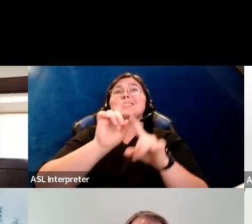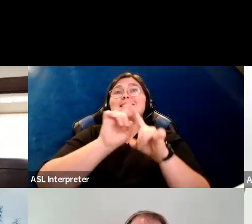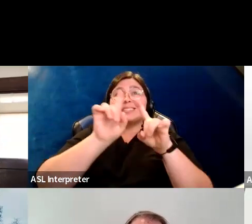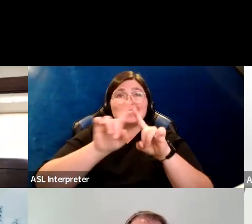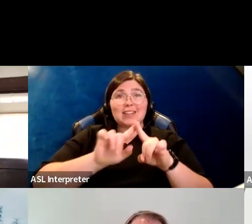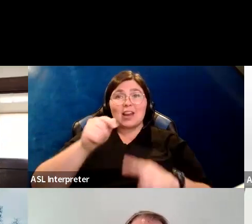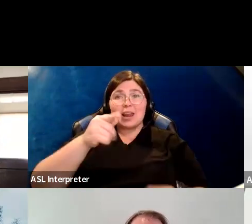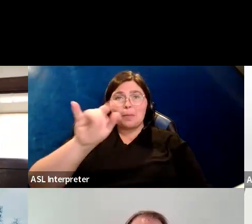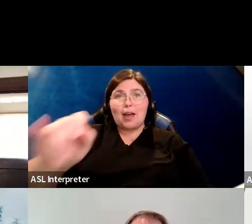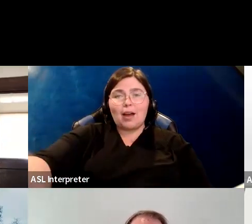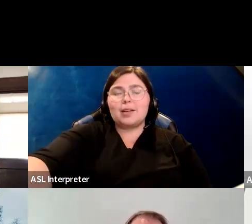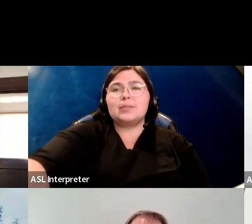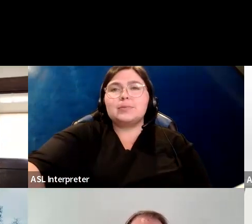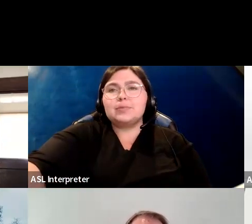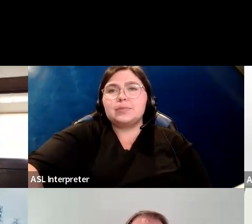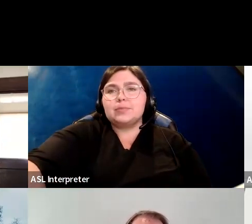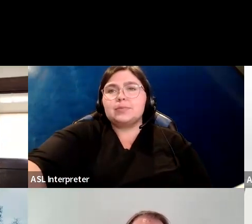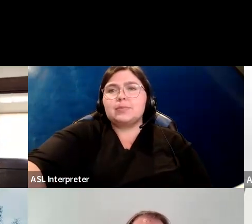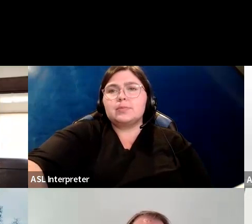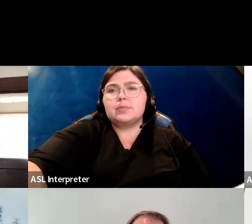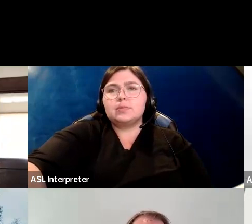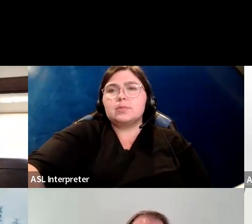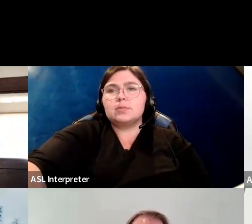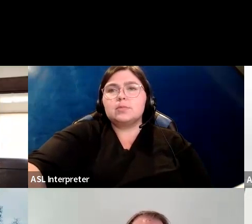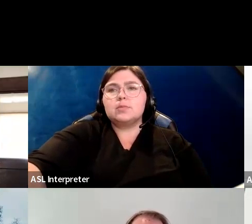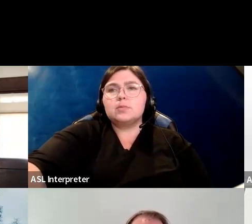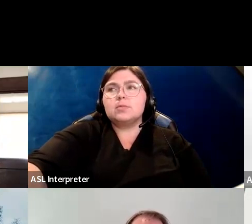For the paper that we published, we